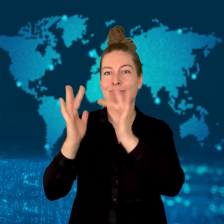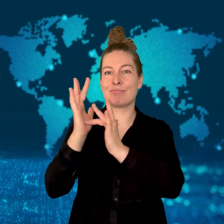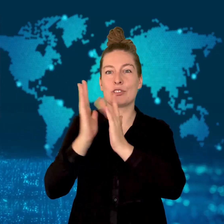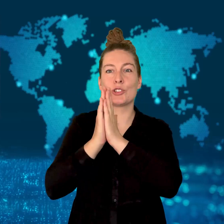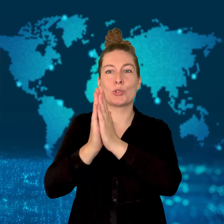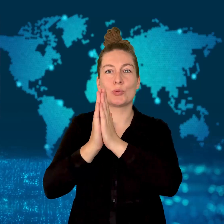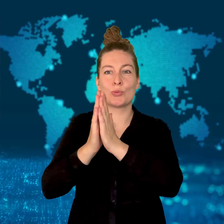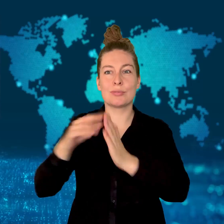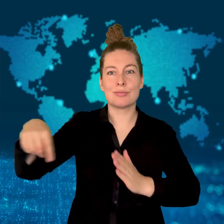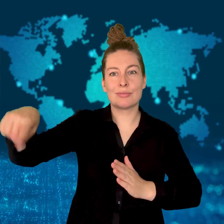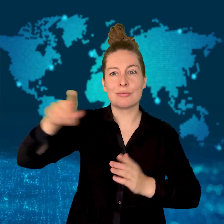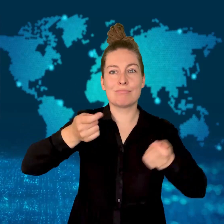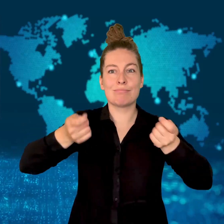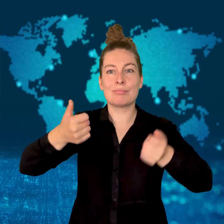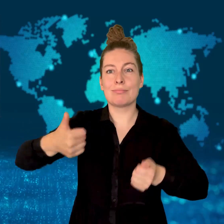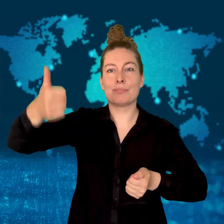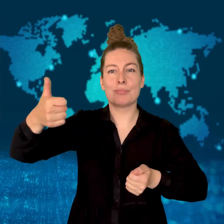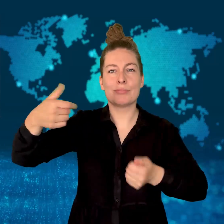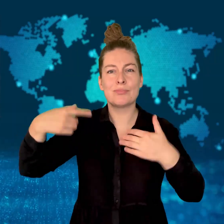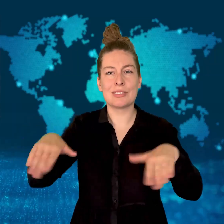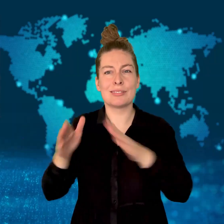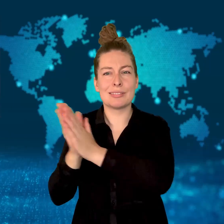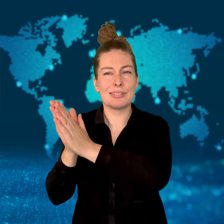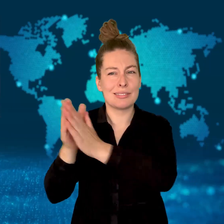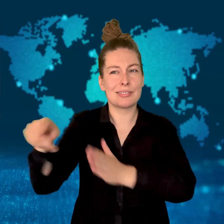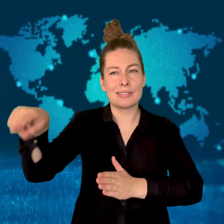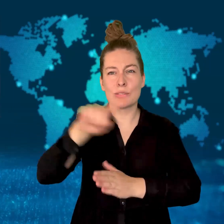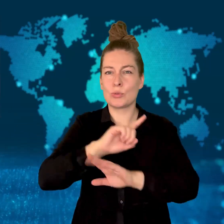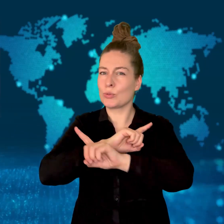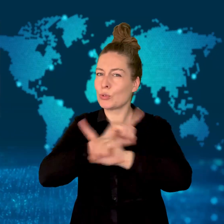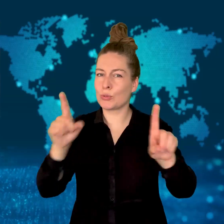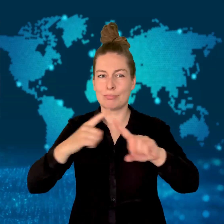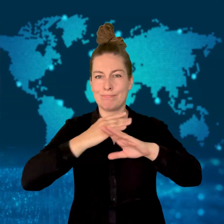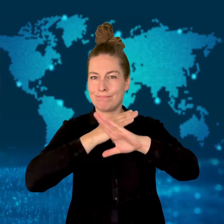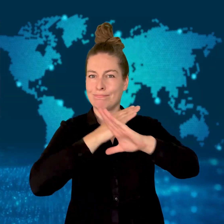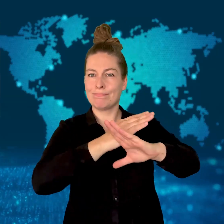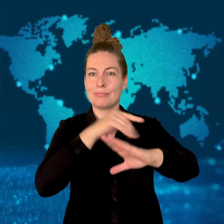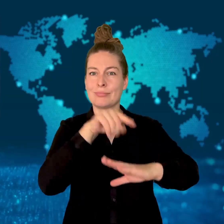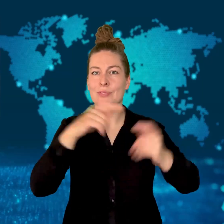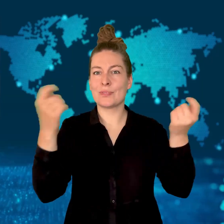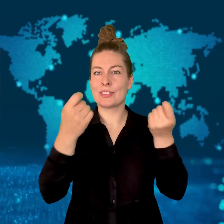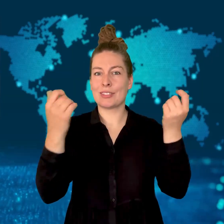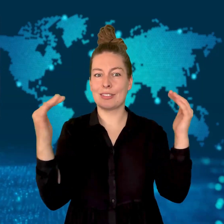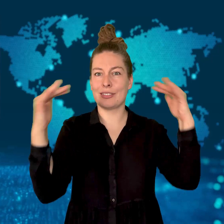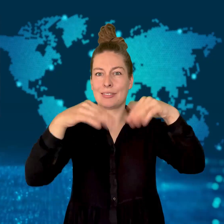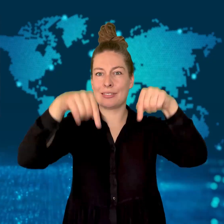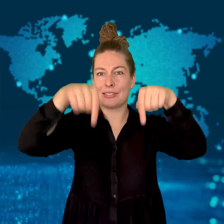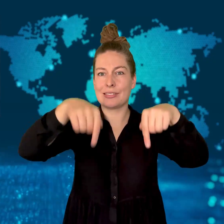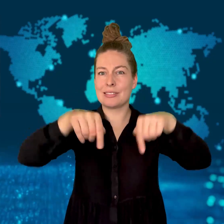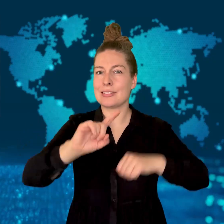They went to court saying the event would restrict access to